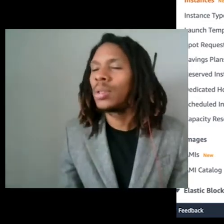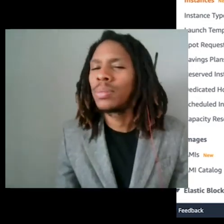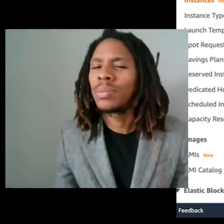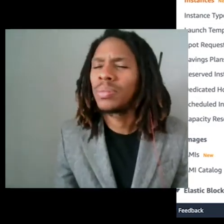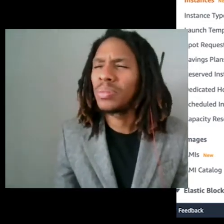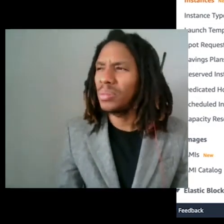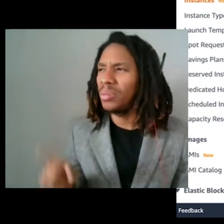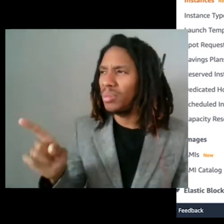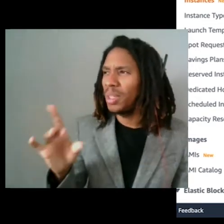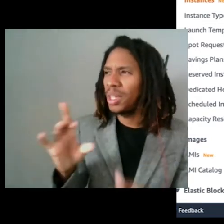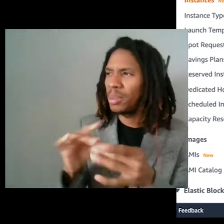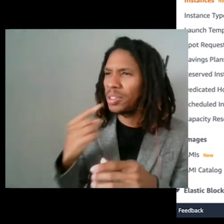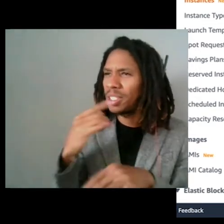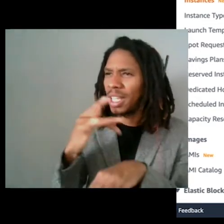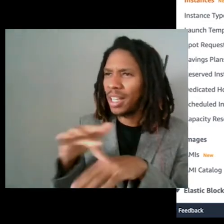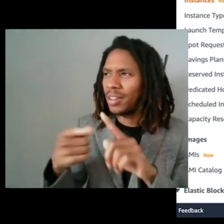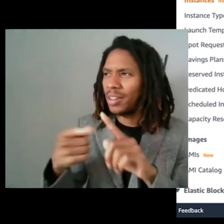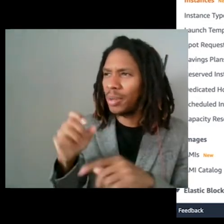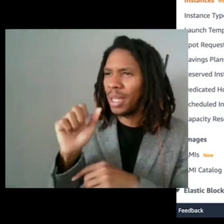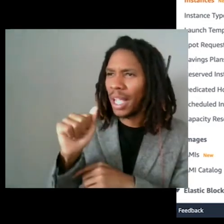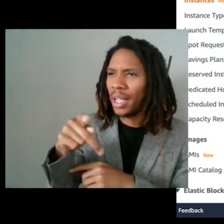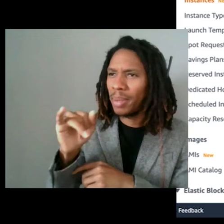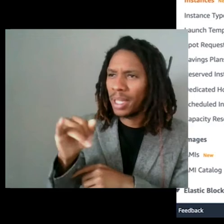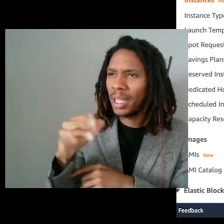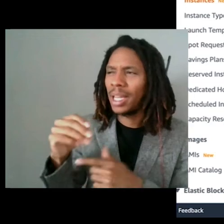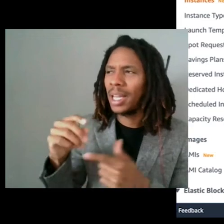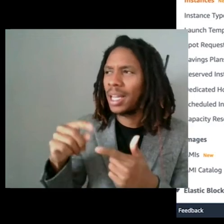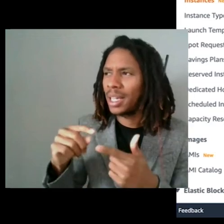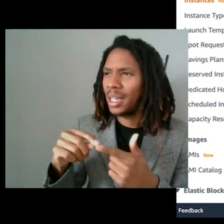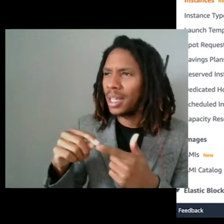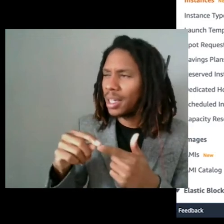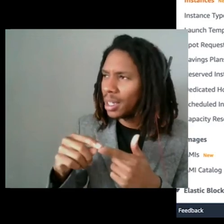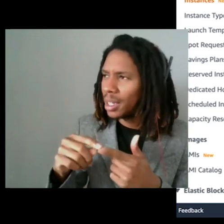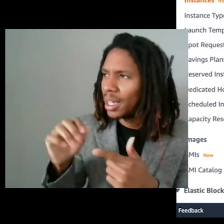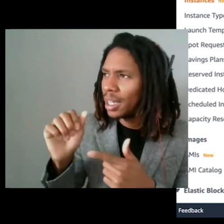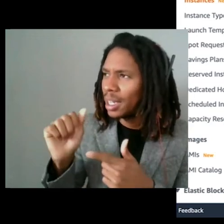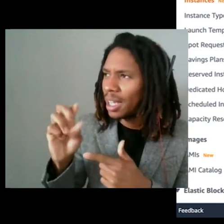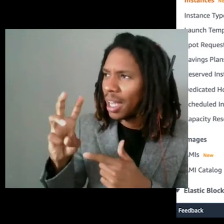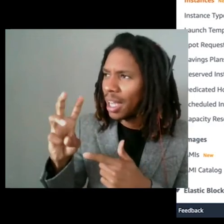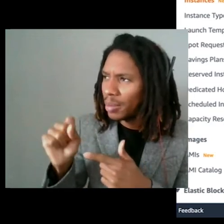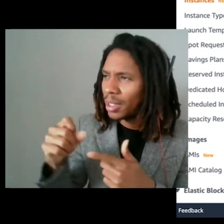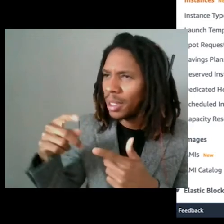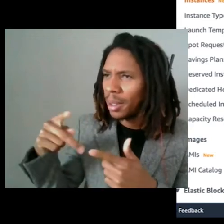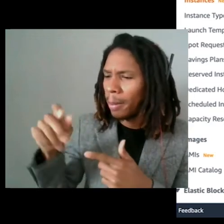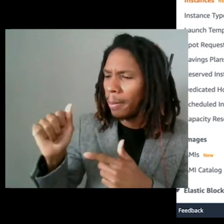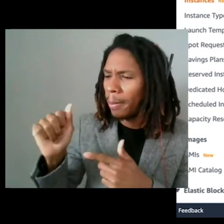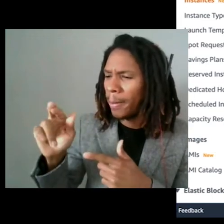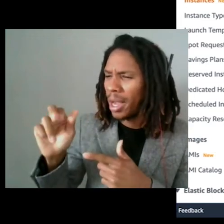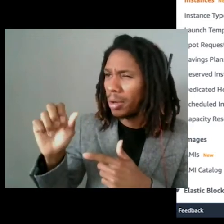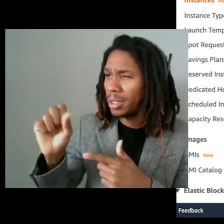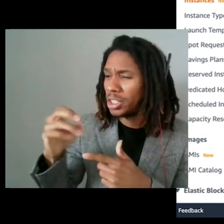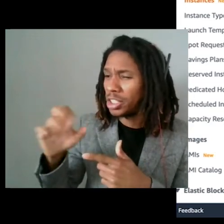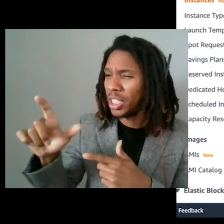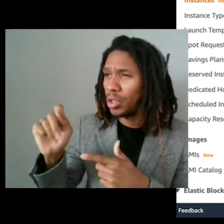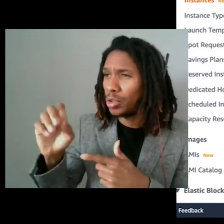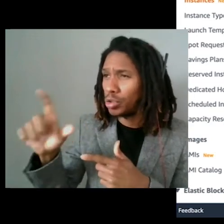from the APIs and command line tools like the AWS, CLI and our PowerShell tools too? Is that right? Yeah, that's right.